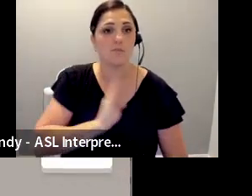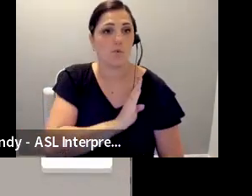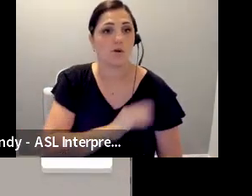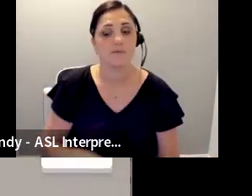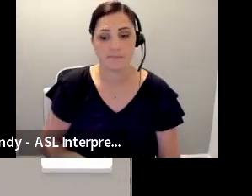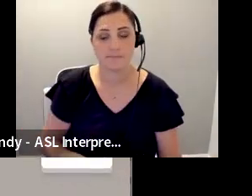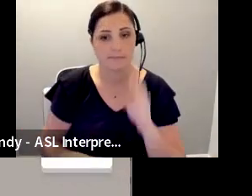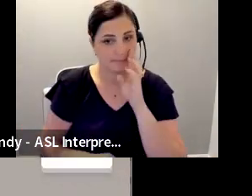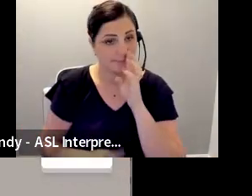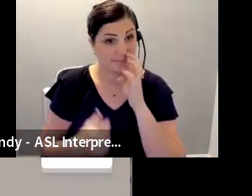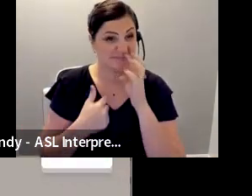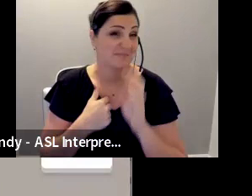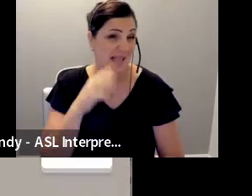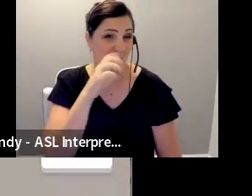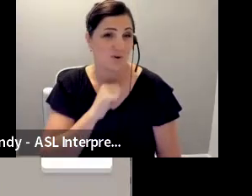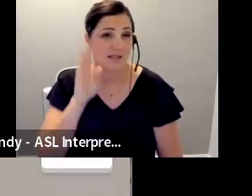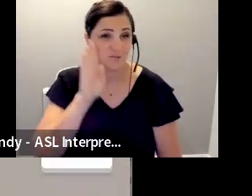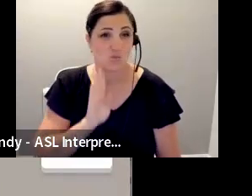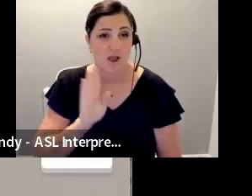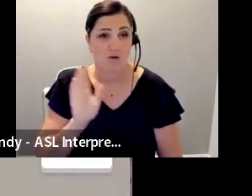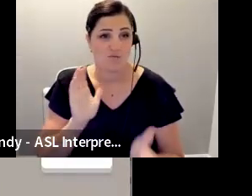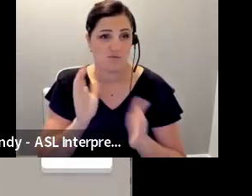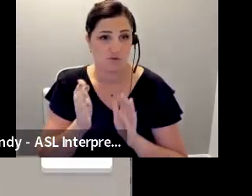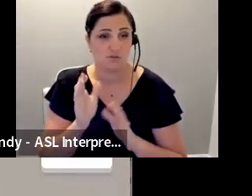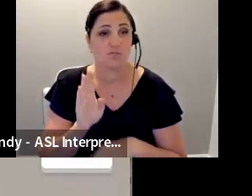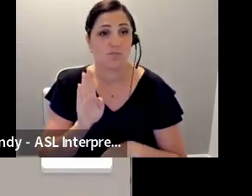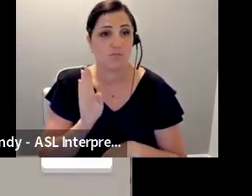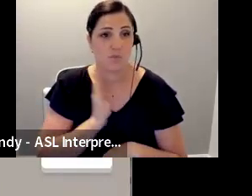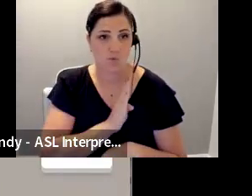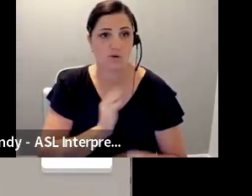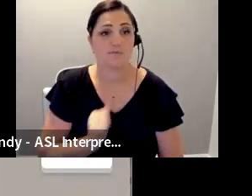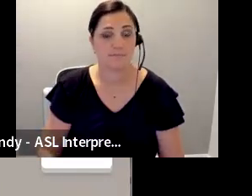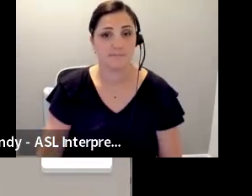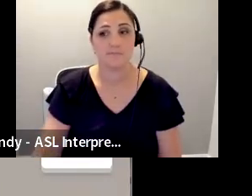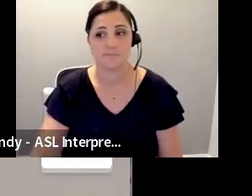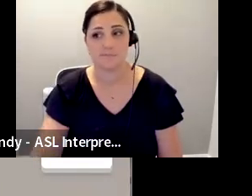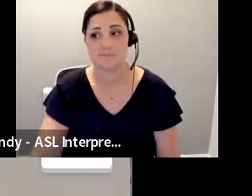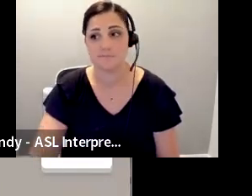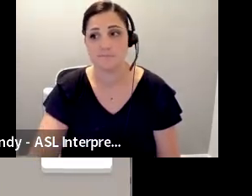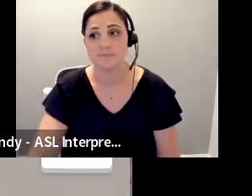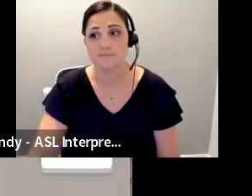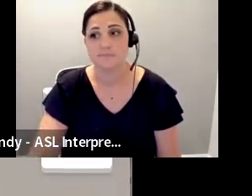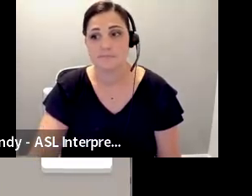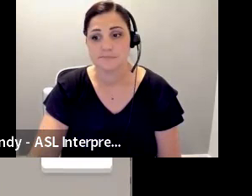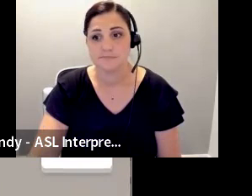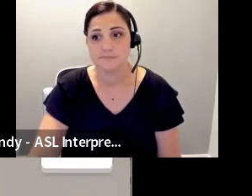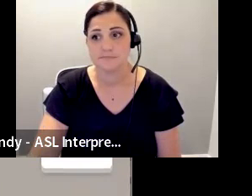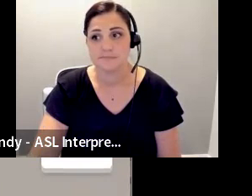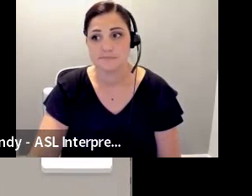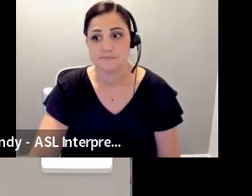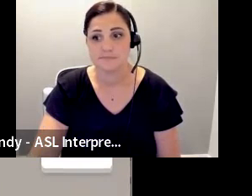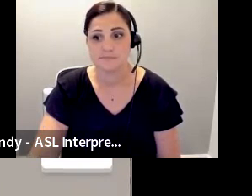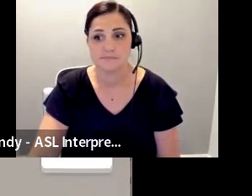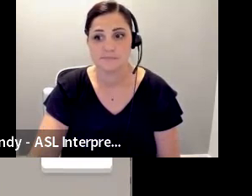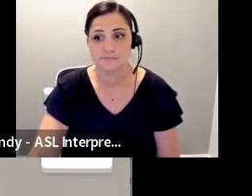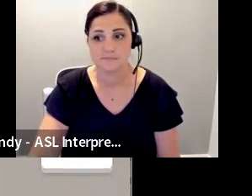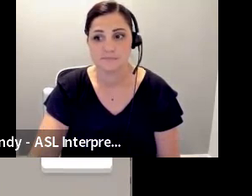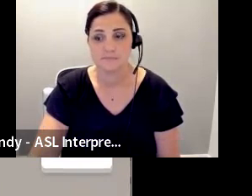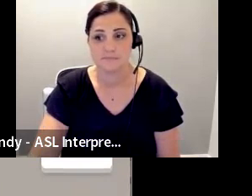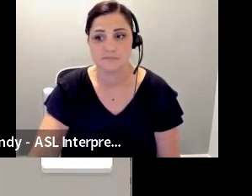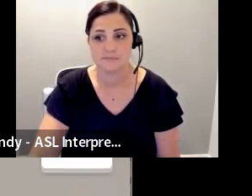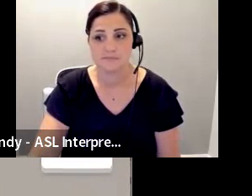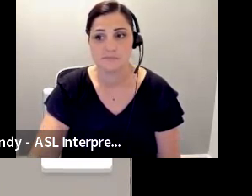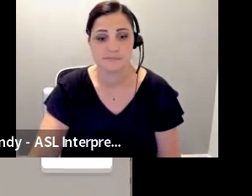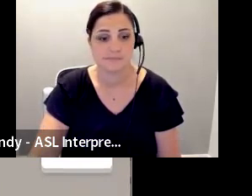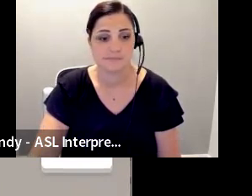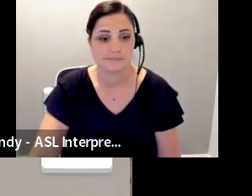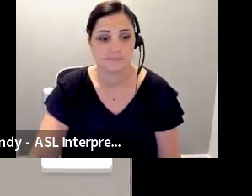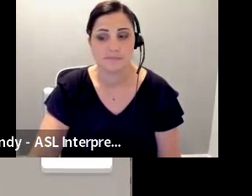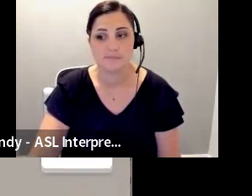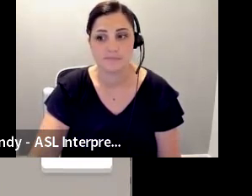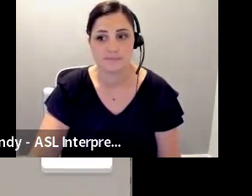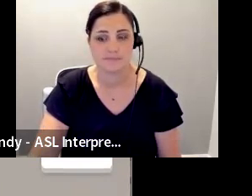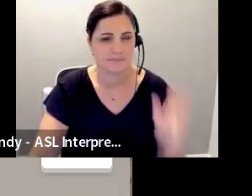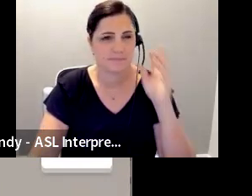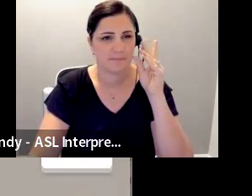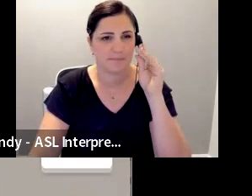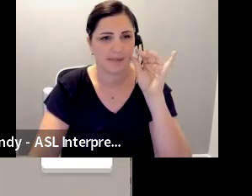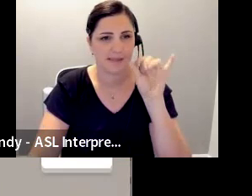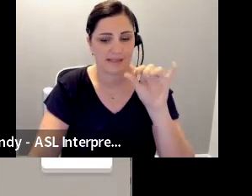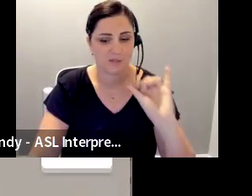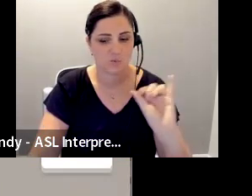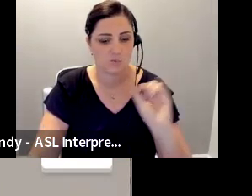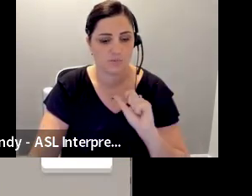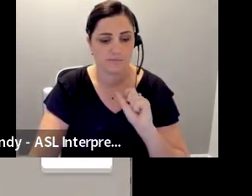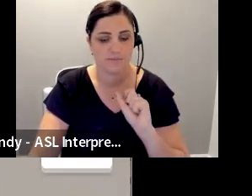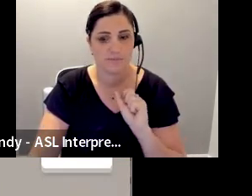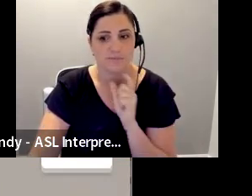: Olmstead decision.